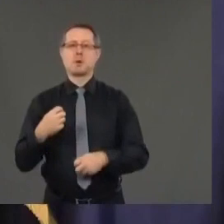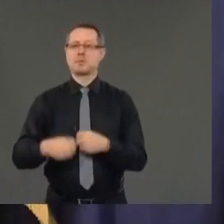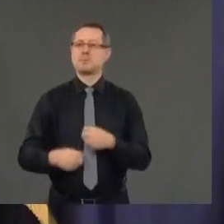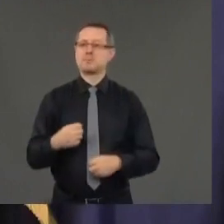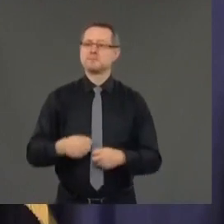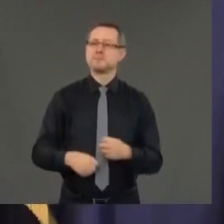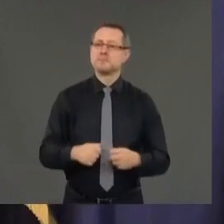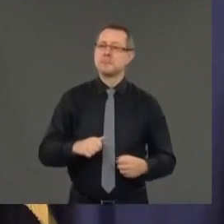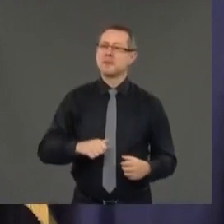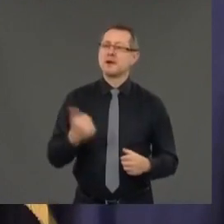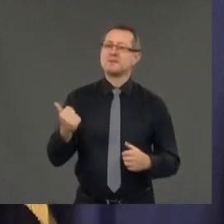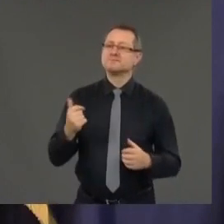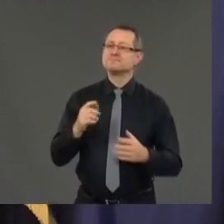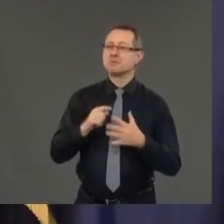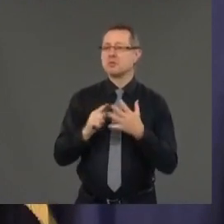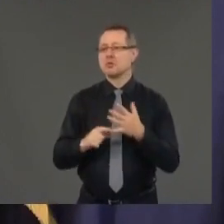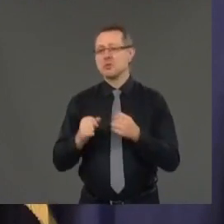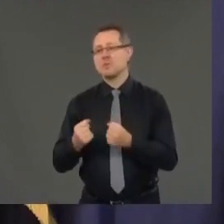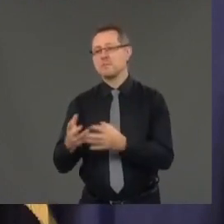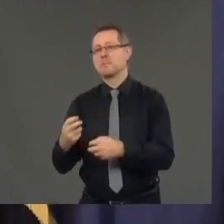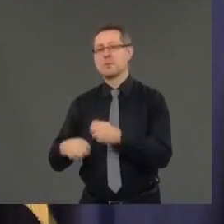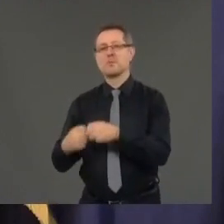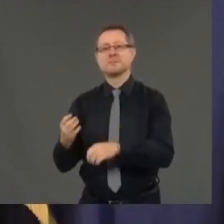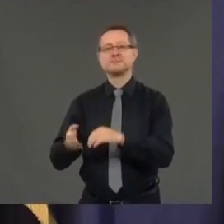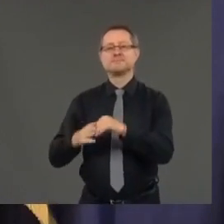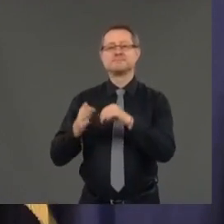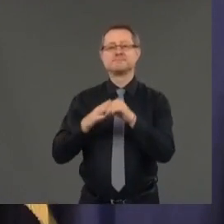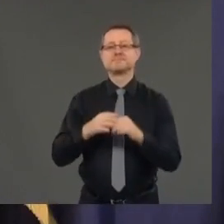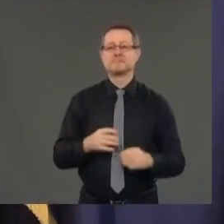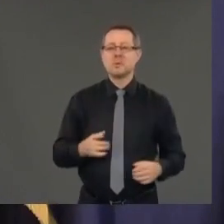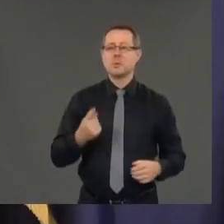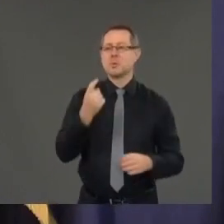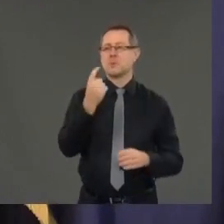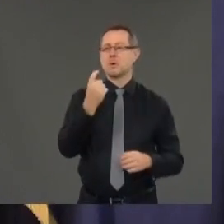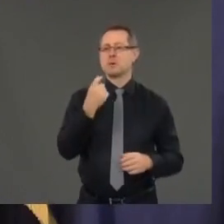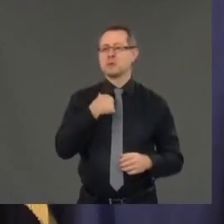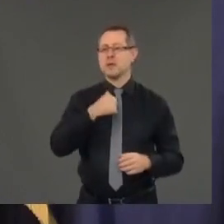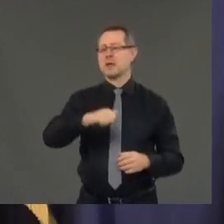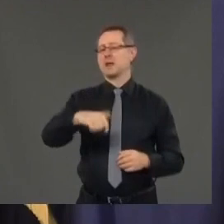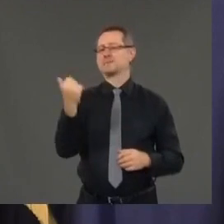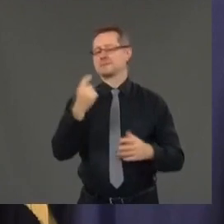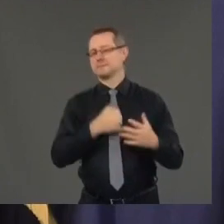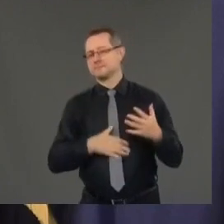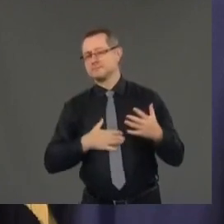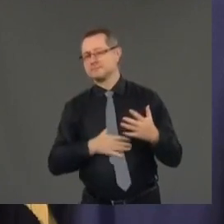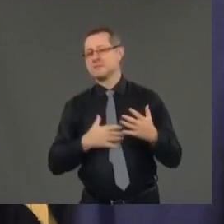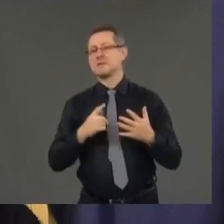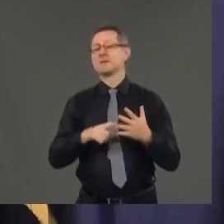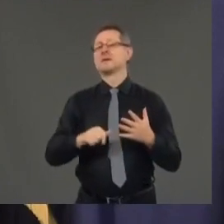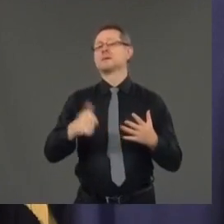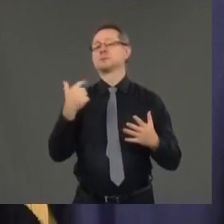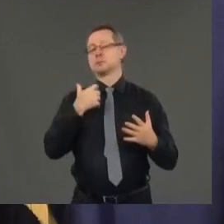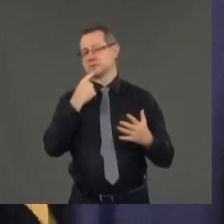THAT COULD BE A PROBLEM.